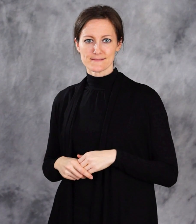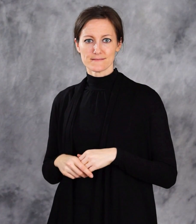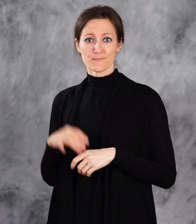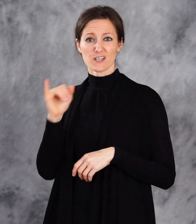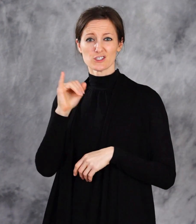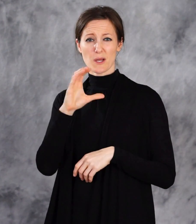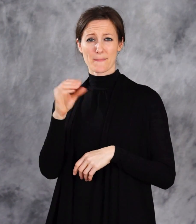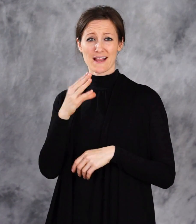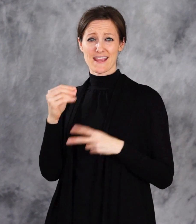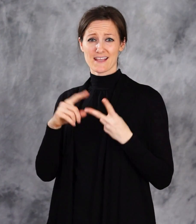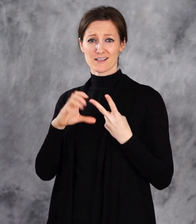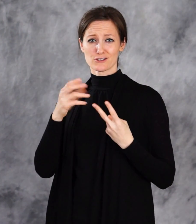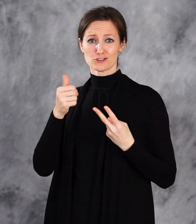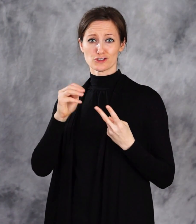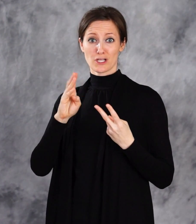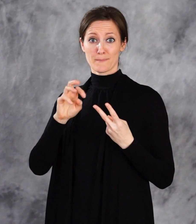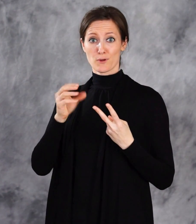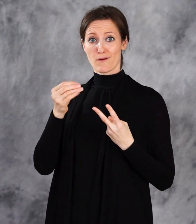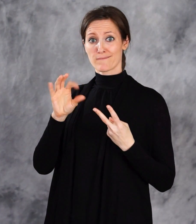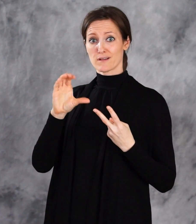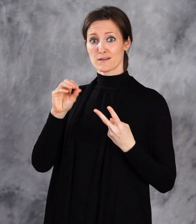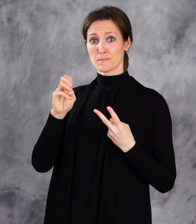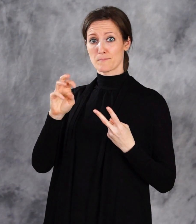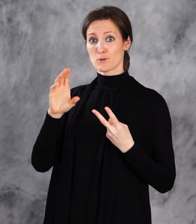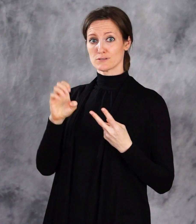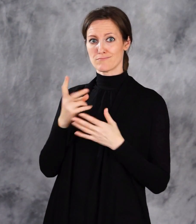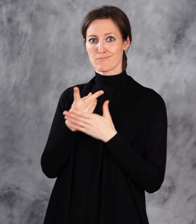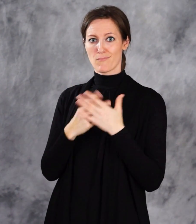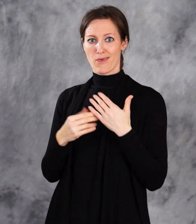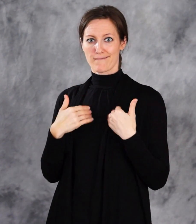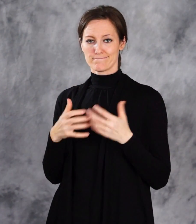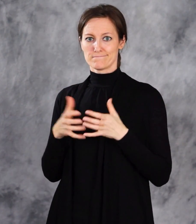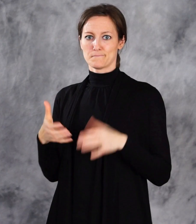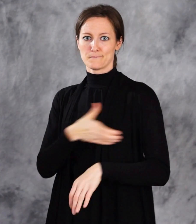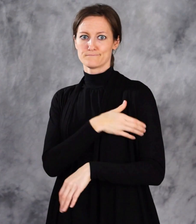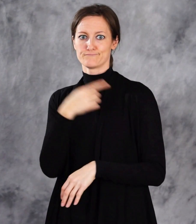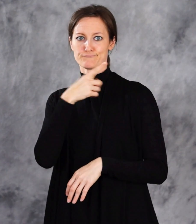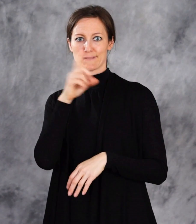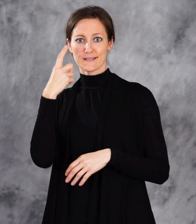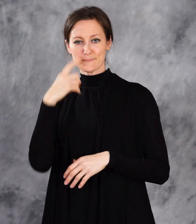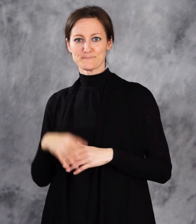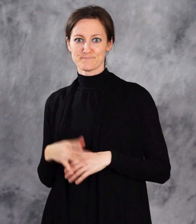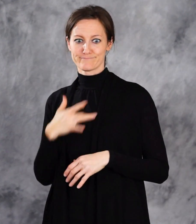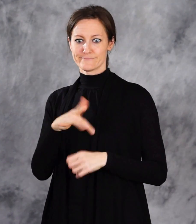The insurance companies and the Chamber of Commerce, both of which have a lot of power at the Capitol,